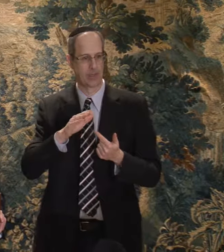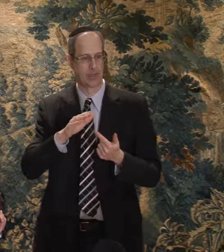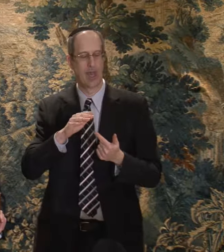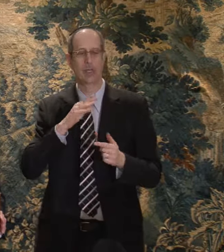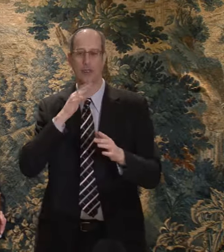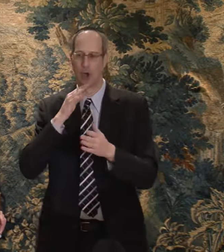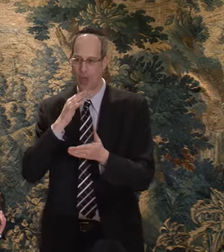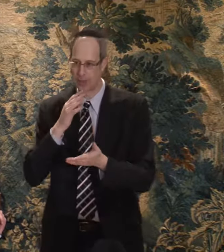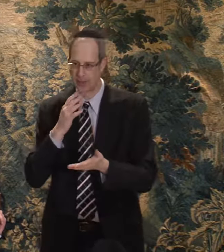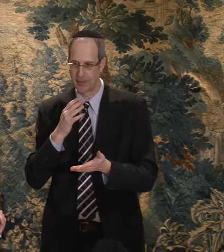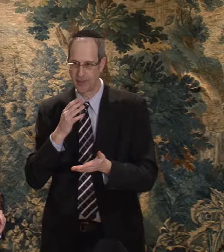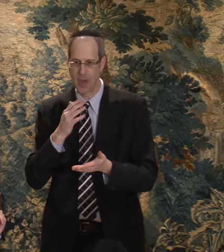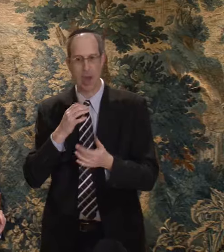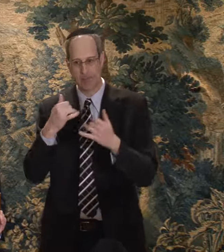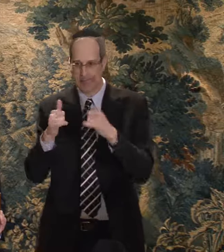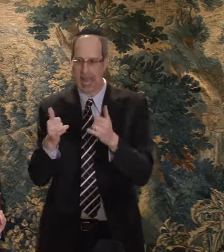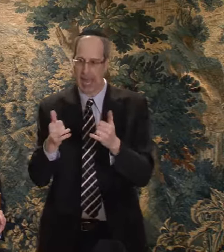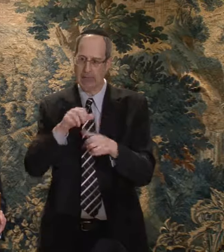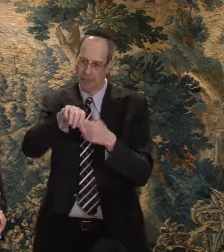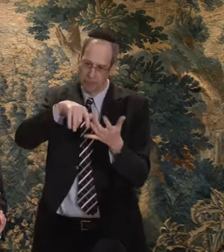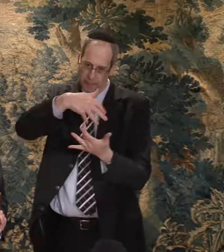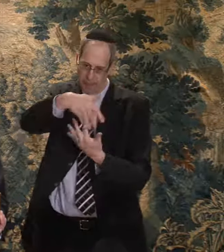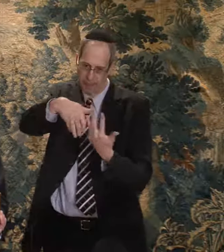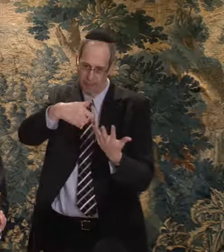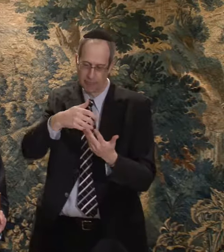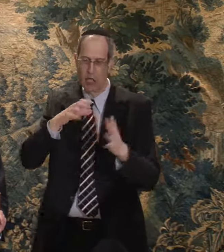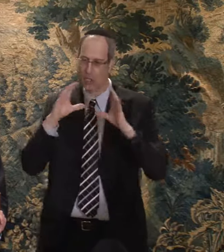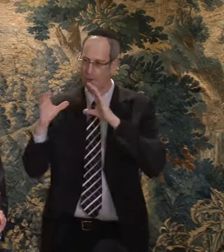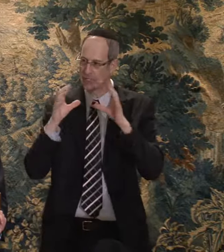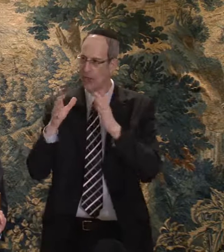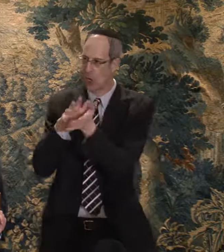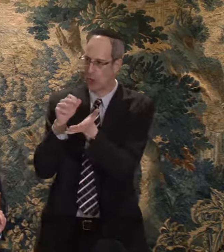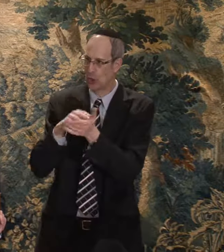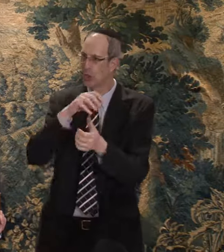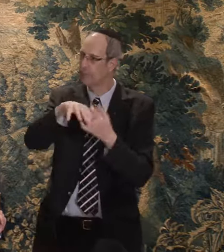them play with them have a conversation learn with them and you'll see how happy